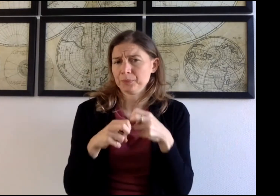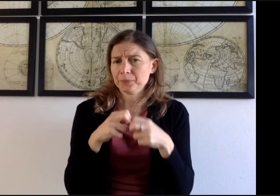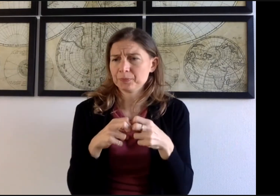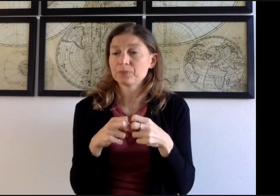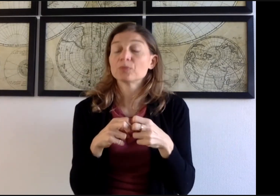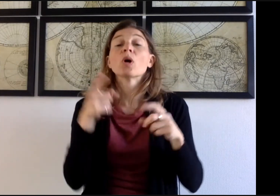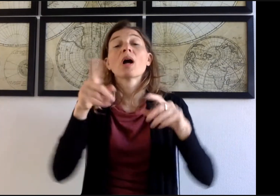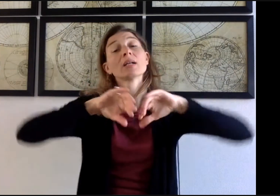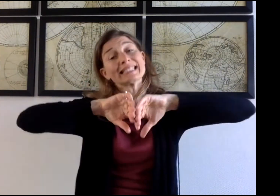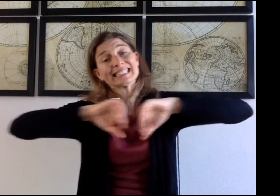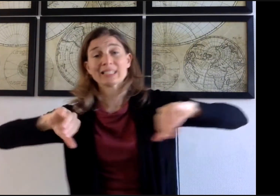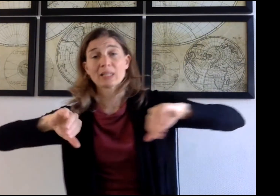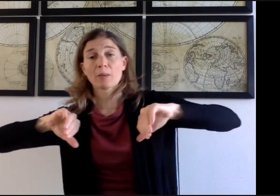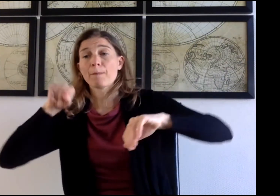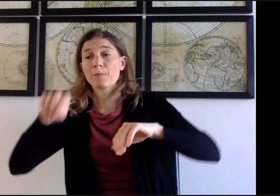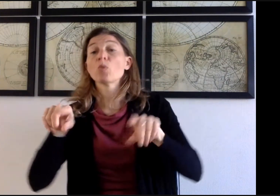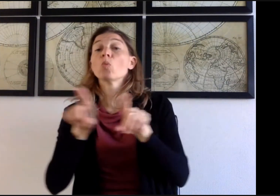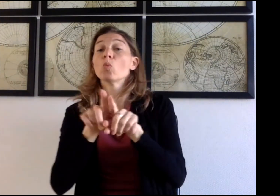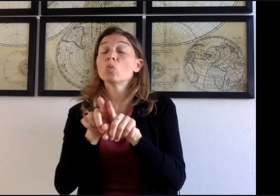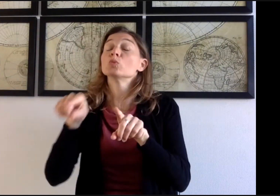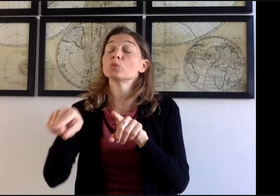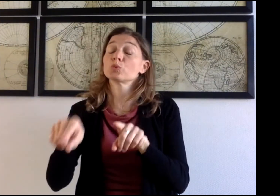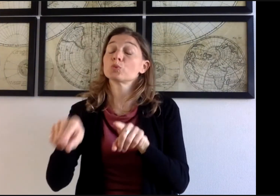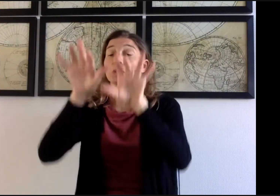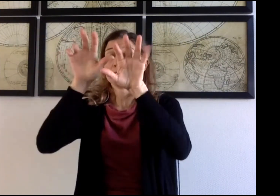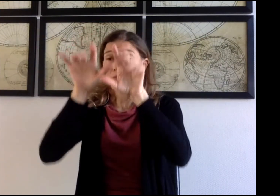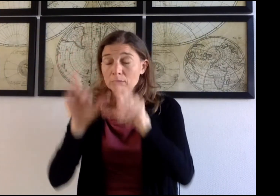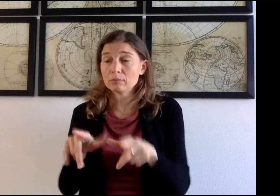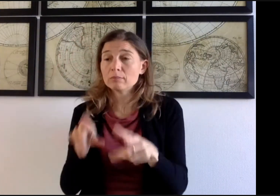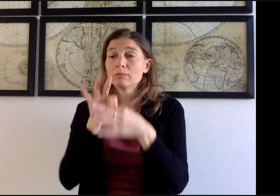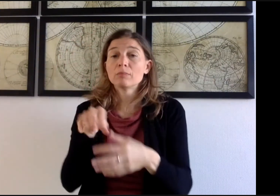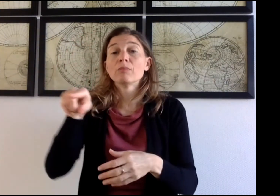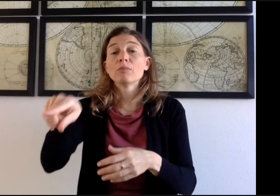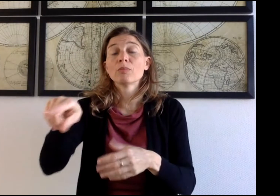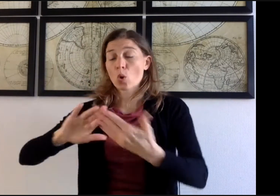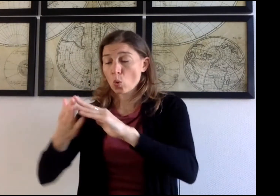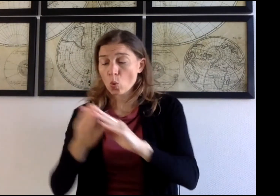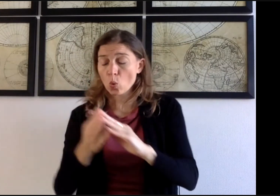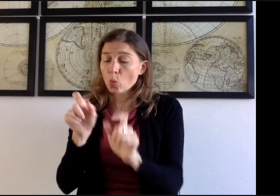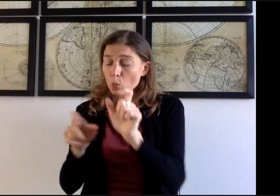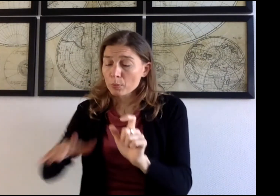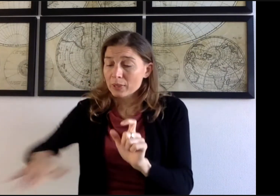on Community based services which are also facing horrible situations.